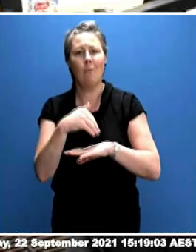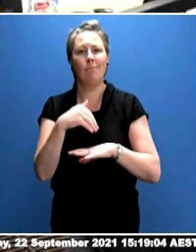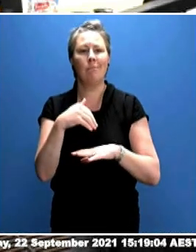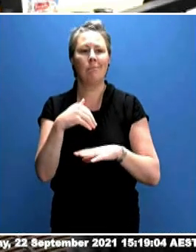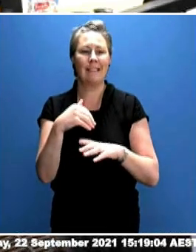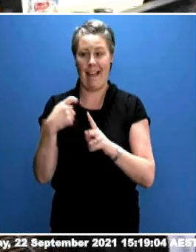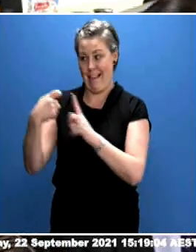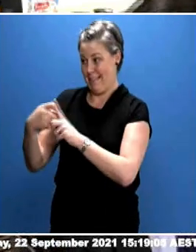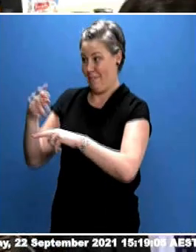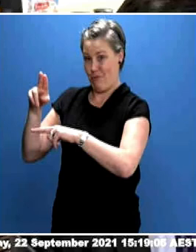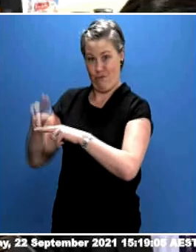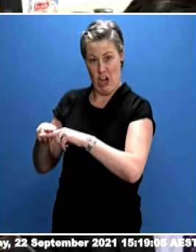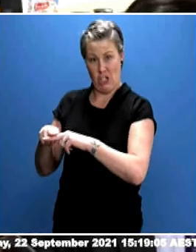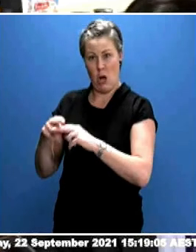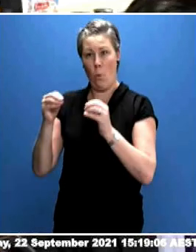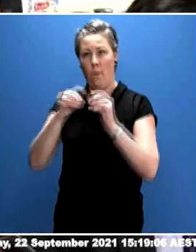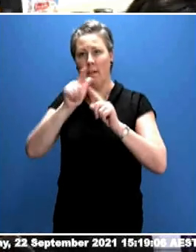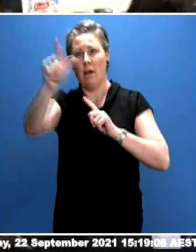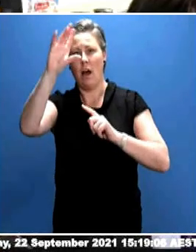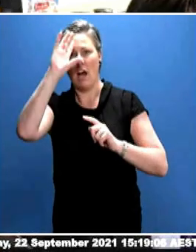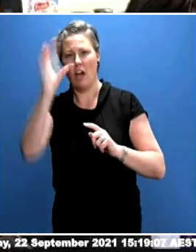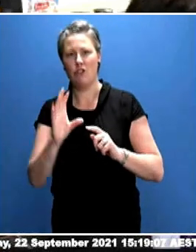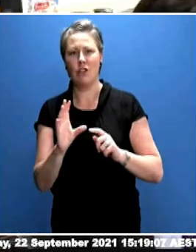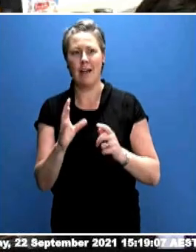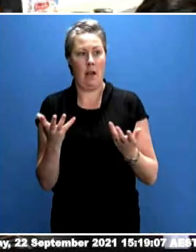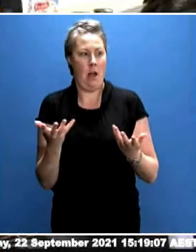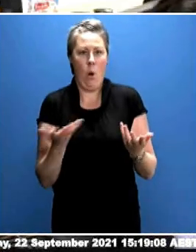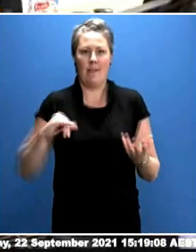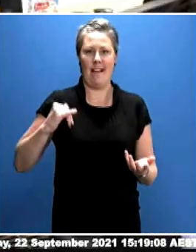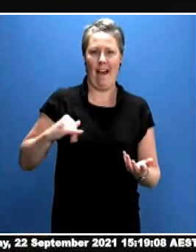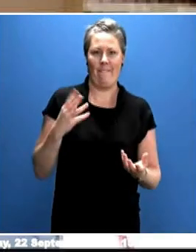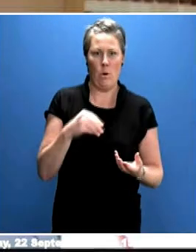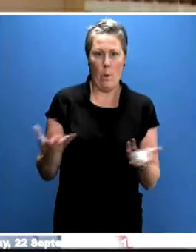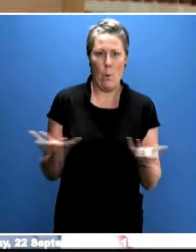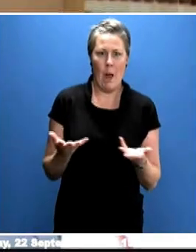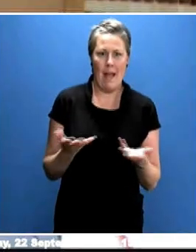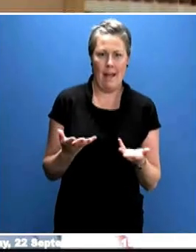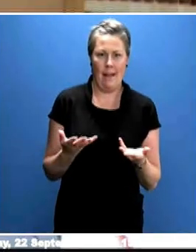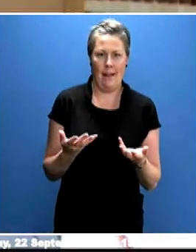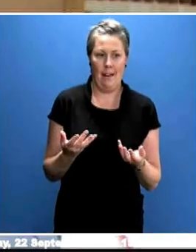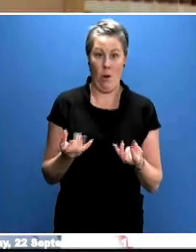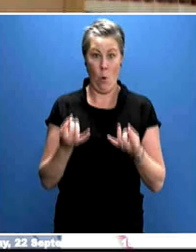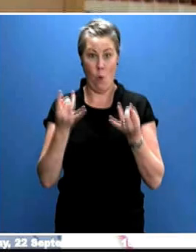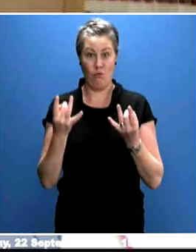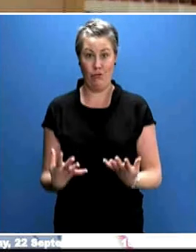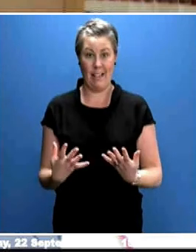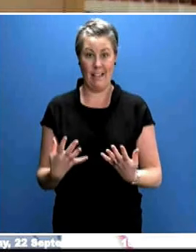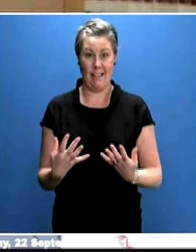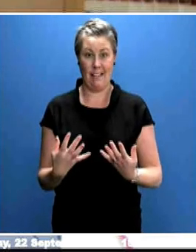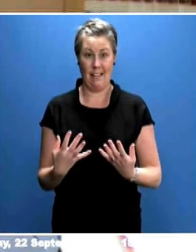in our more remote area would be attracting workforce. We have significant challenges in our specialist workforce in Perth at the